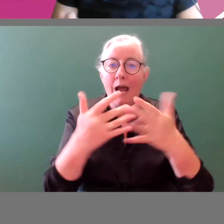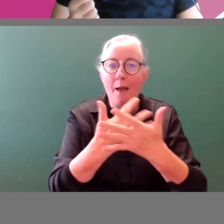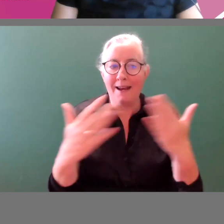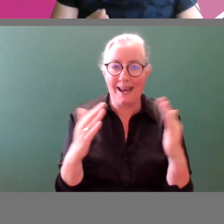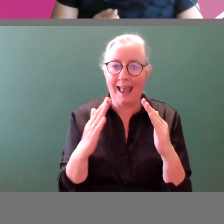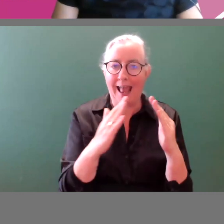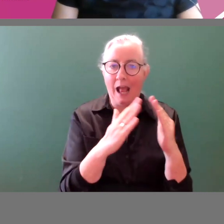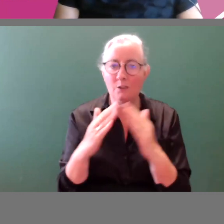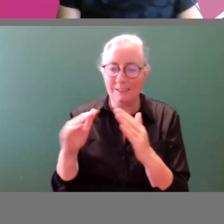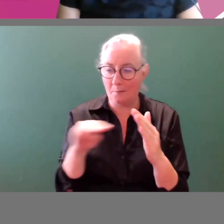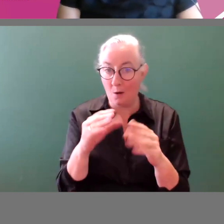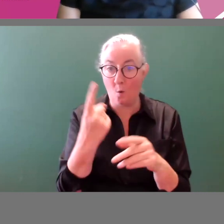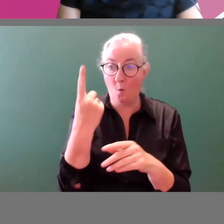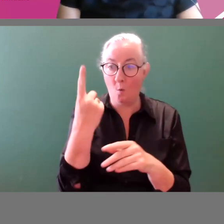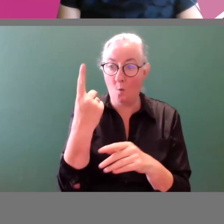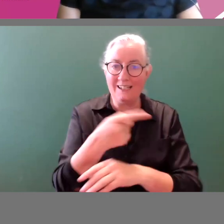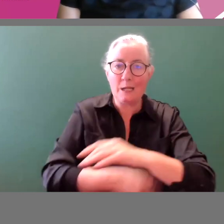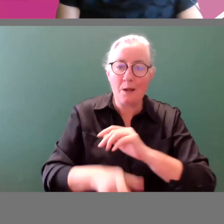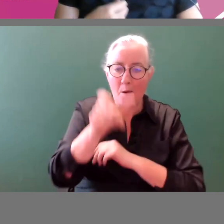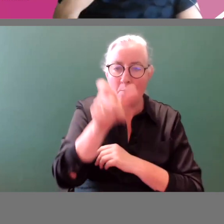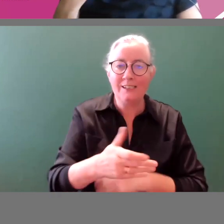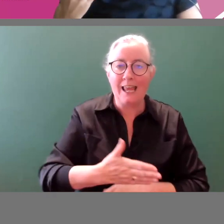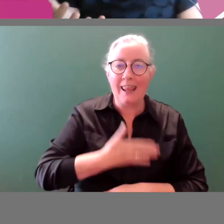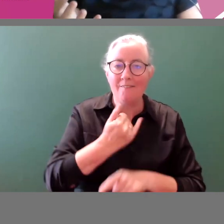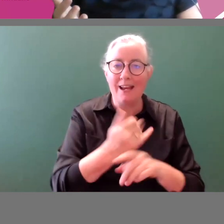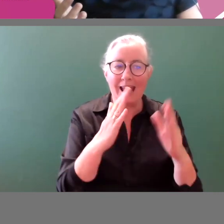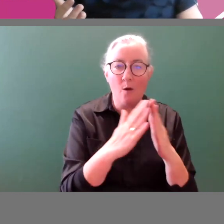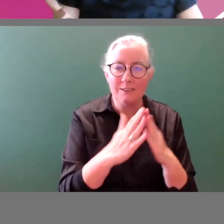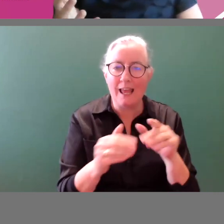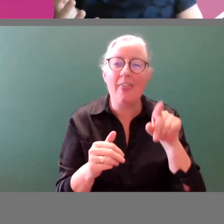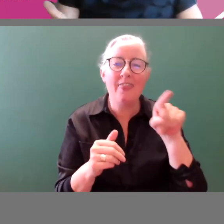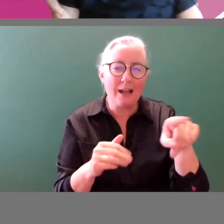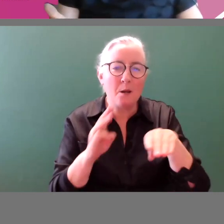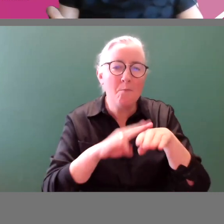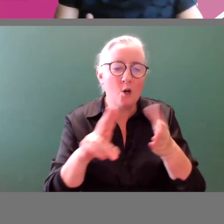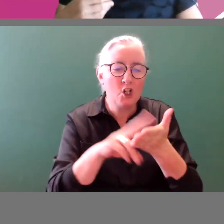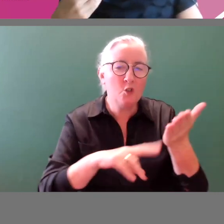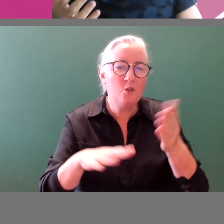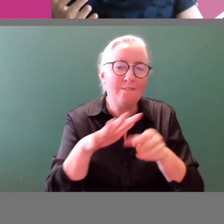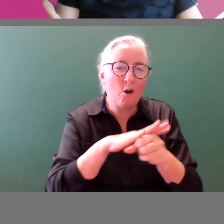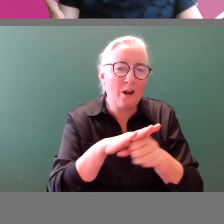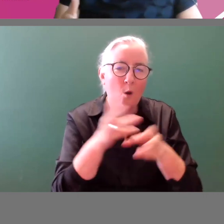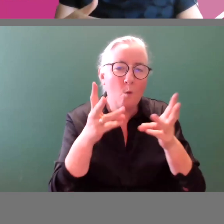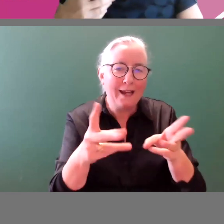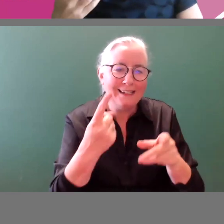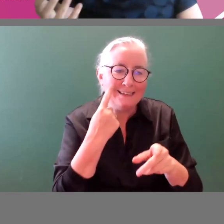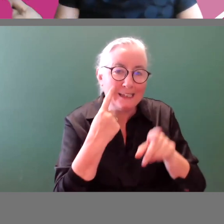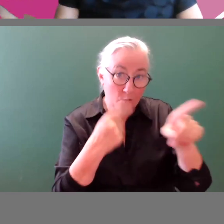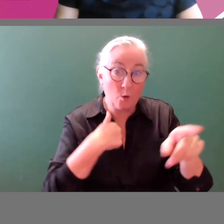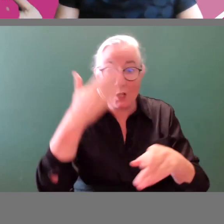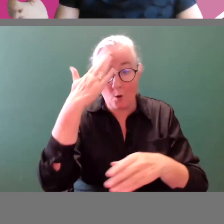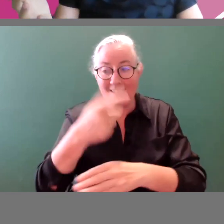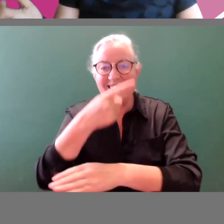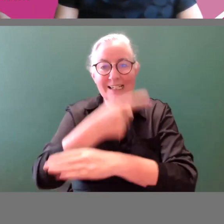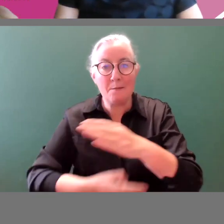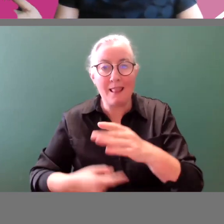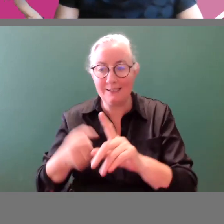at least one disabled person living in them and we know disability impacts on families